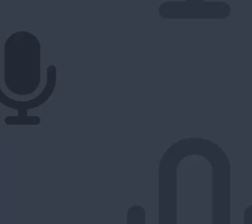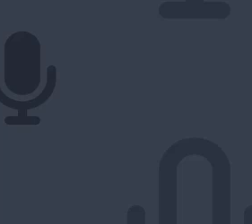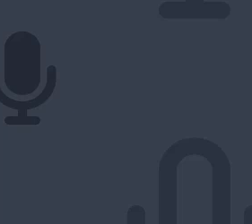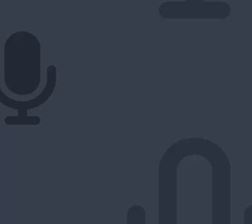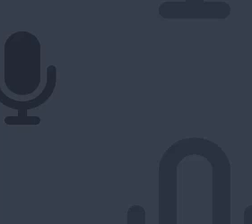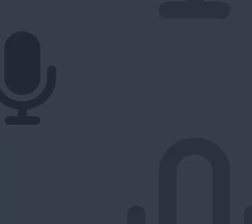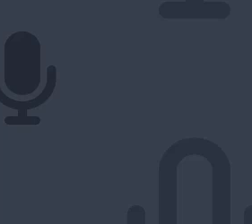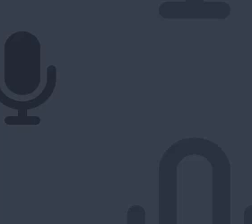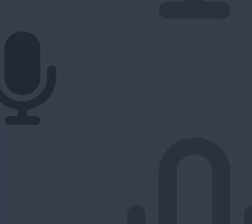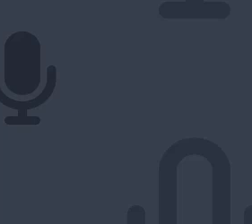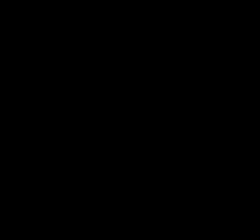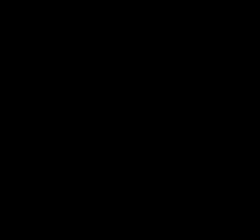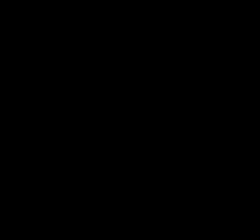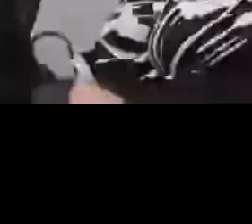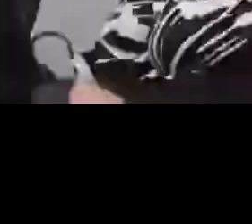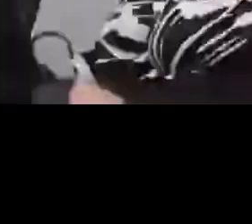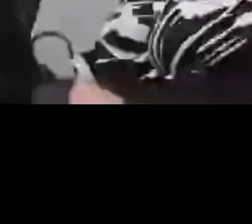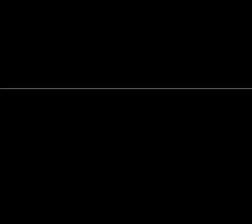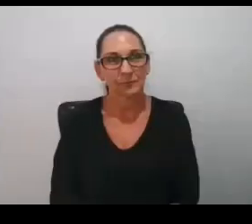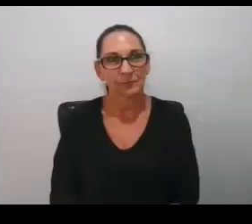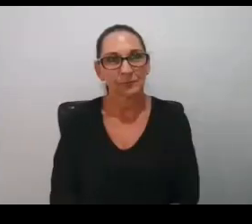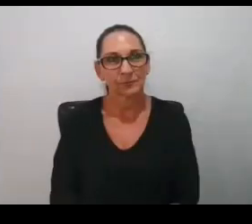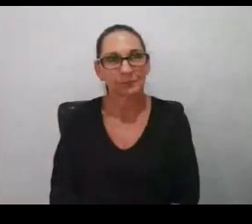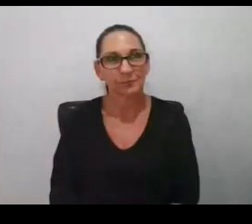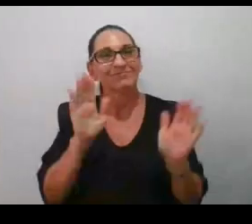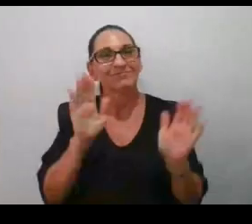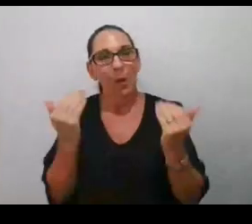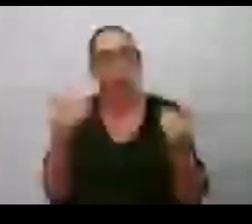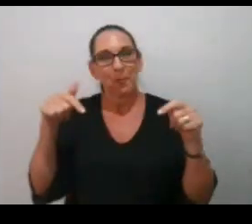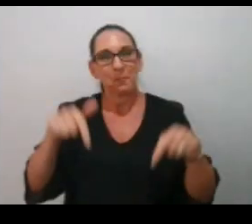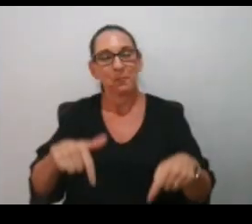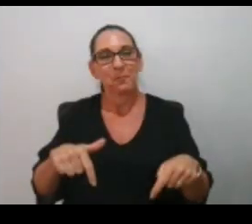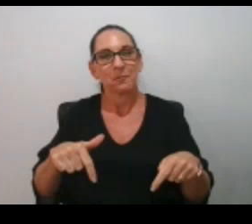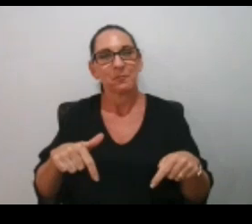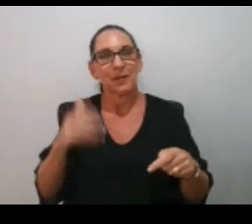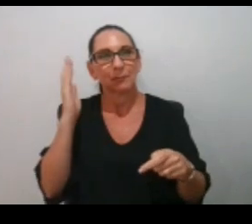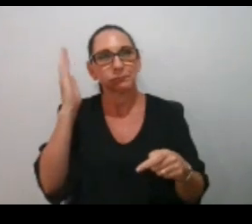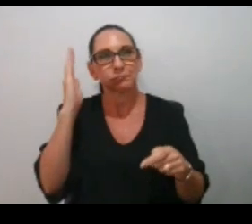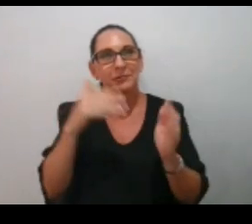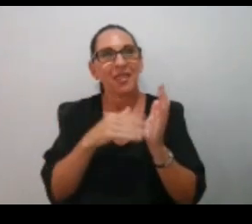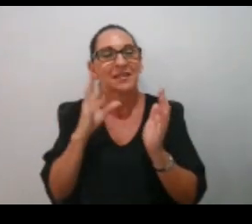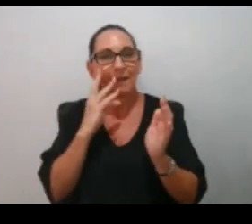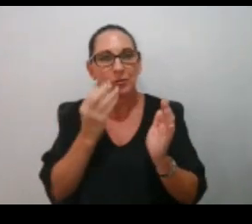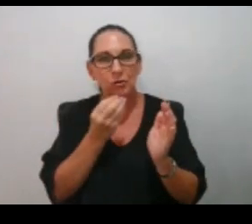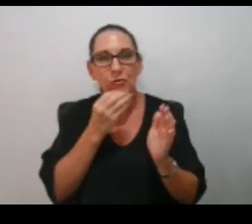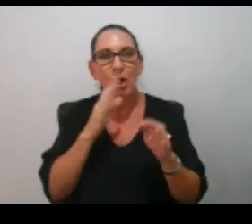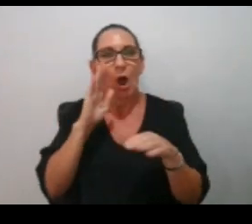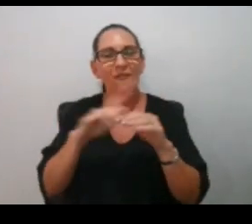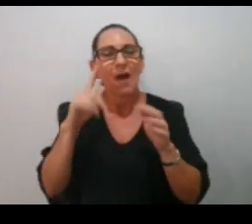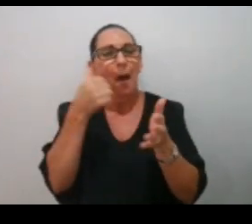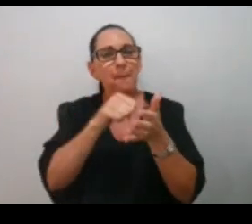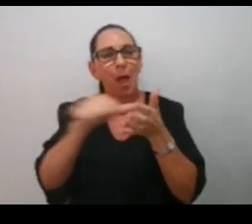Hi everyone Welcome to our webinar this afternoon: Applying for a grant of Aid and navigating our application process